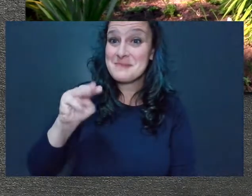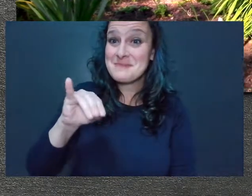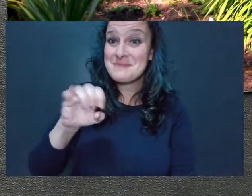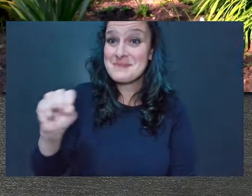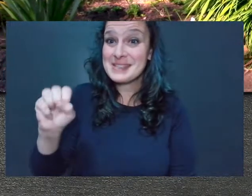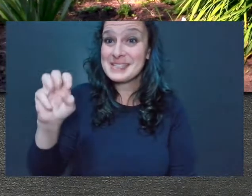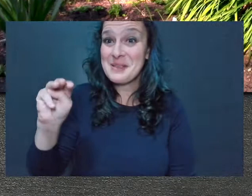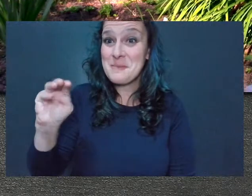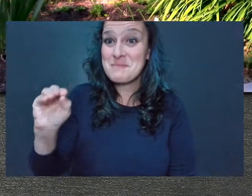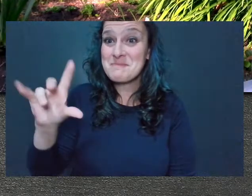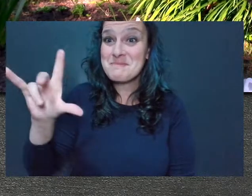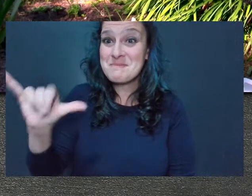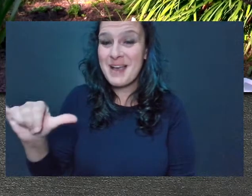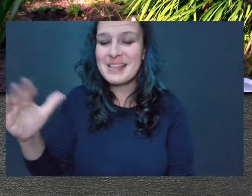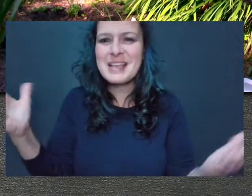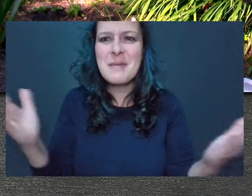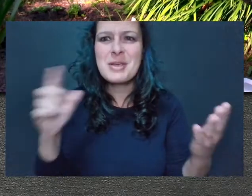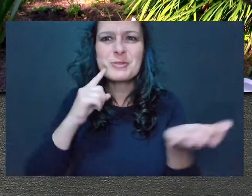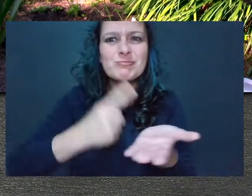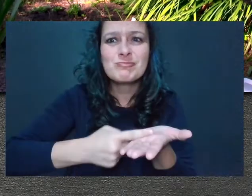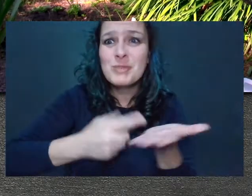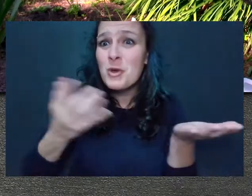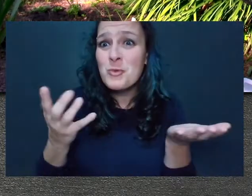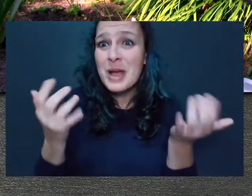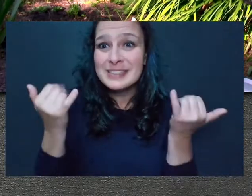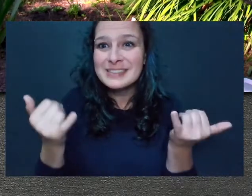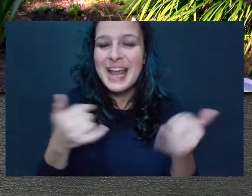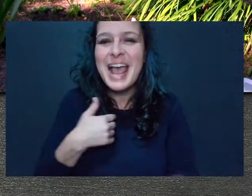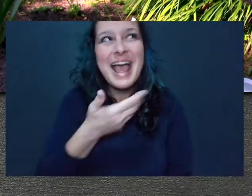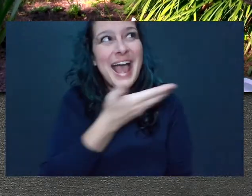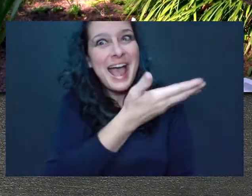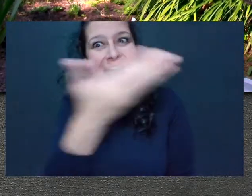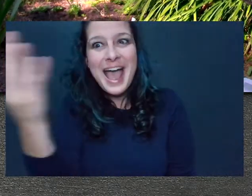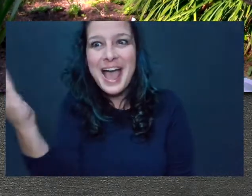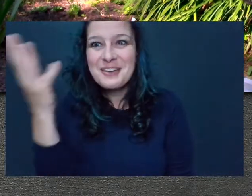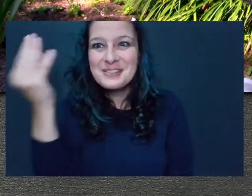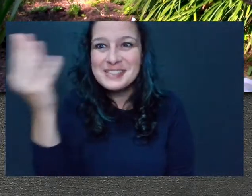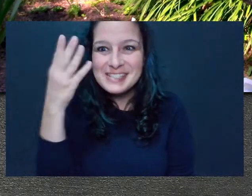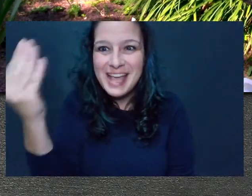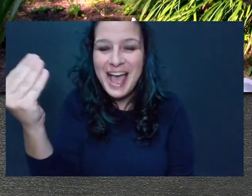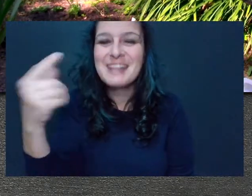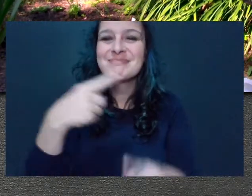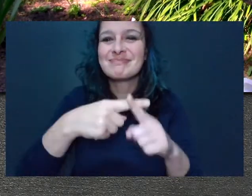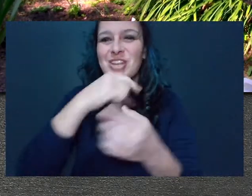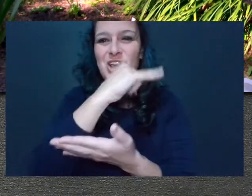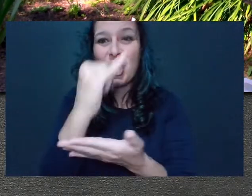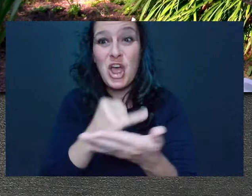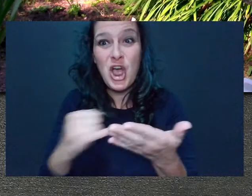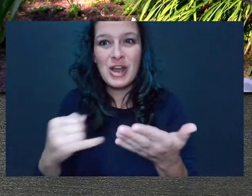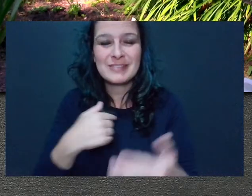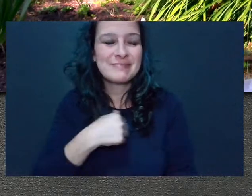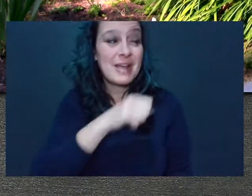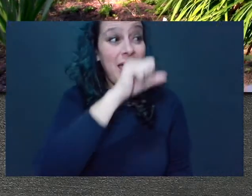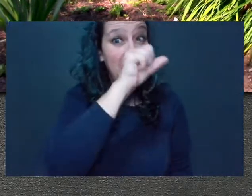about the great outdoors and art. I love making art and I love learning about nature.